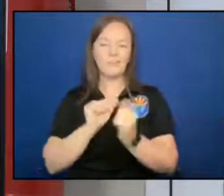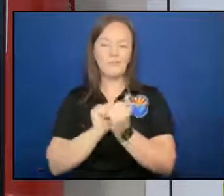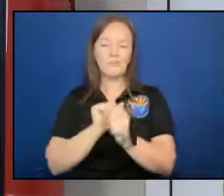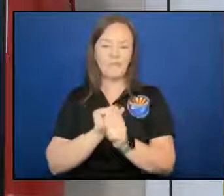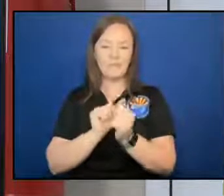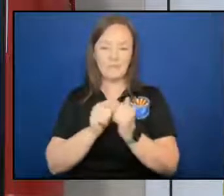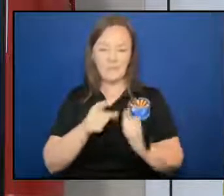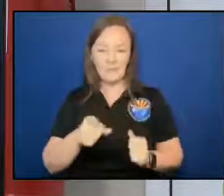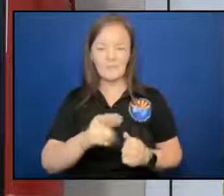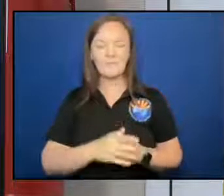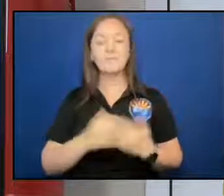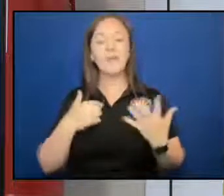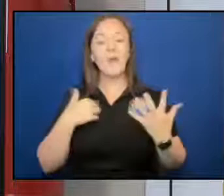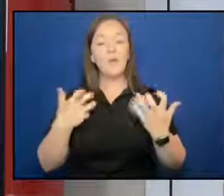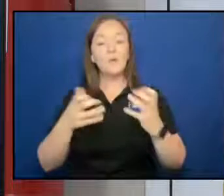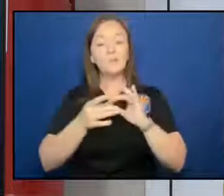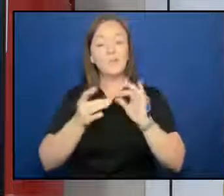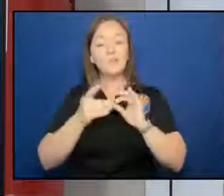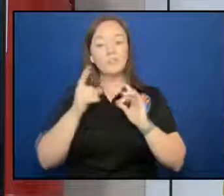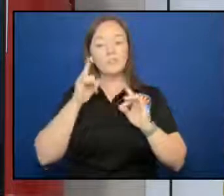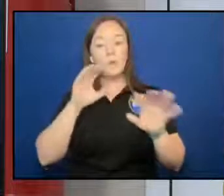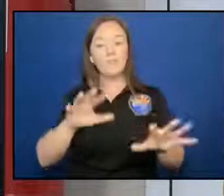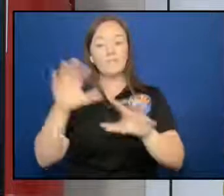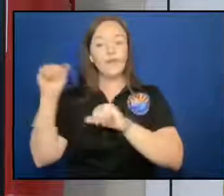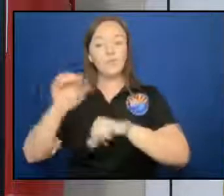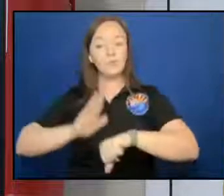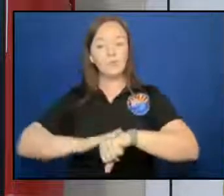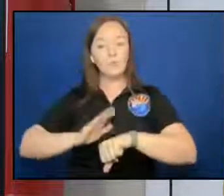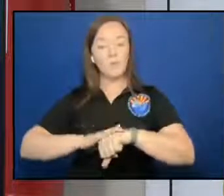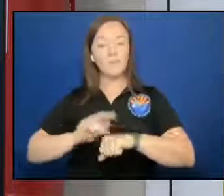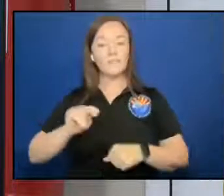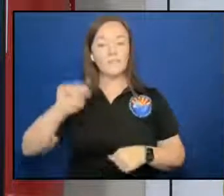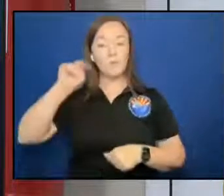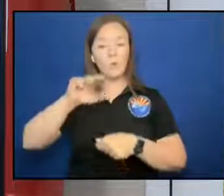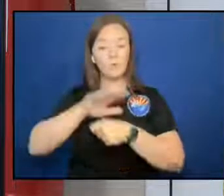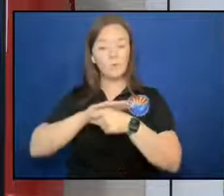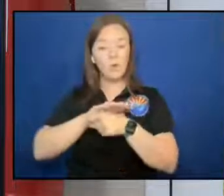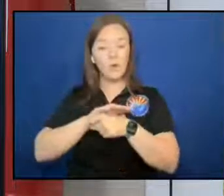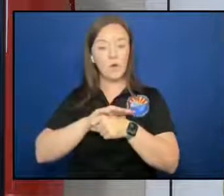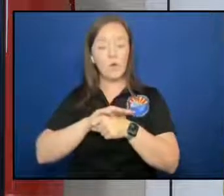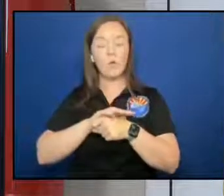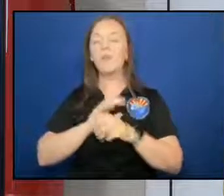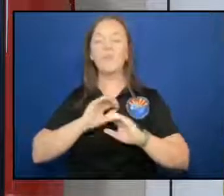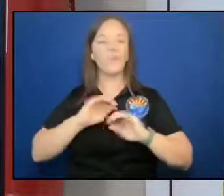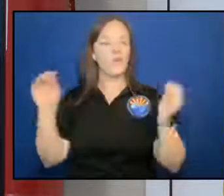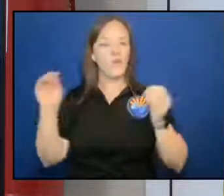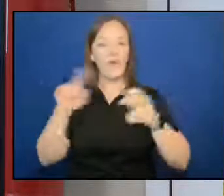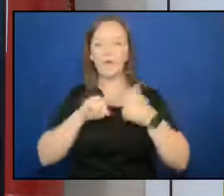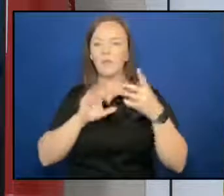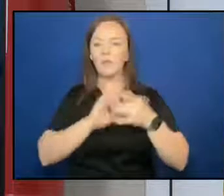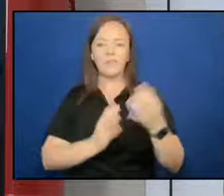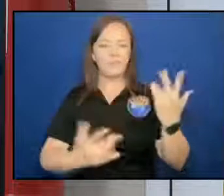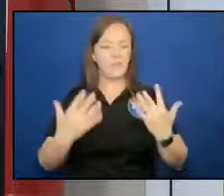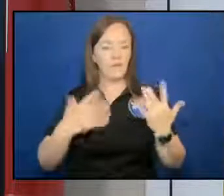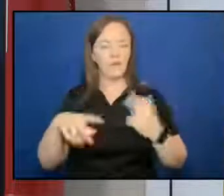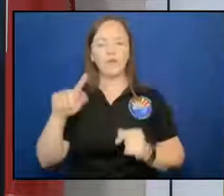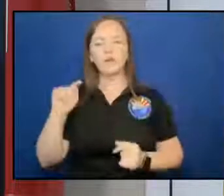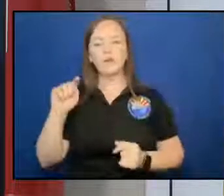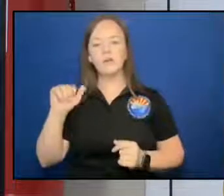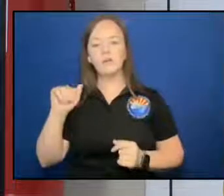AND WE WERE ABLE TO DO AND OF OUR NATIONAL GUARD OF COURSE AND ALL OF OUR LOCAL HELP THAT IS ON THE GROUND